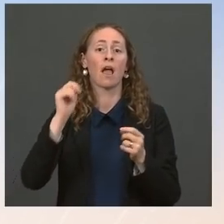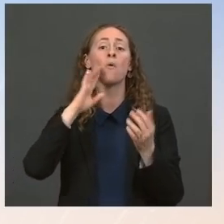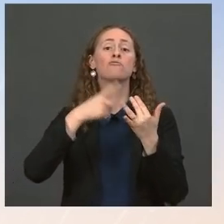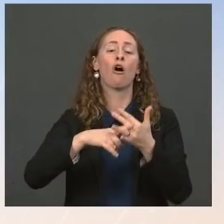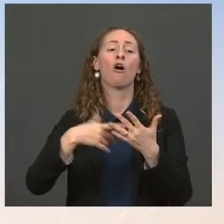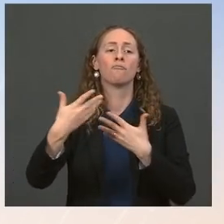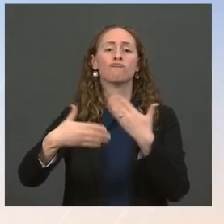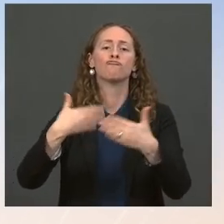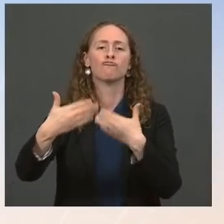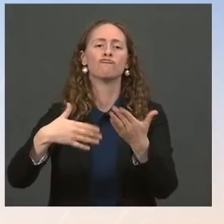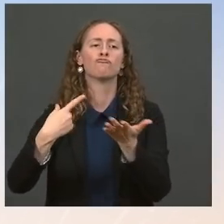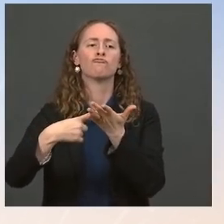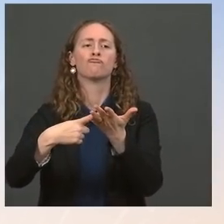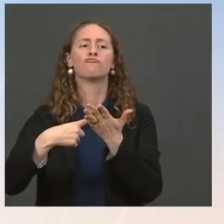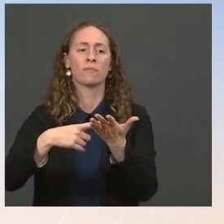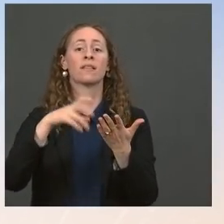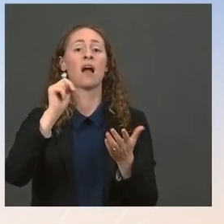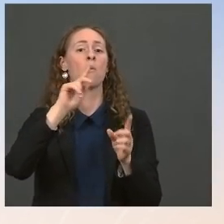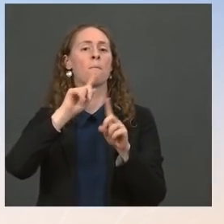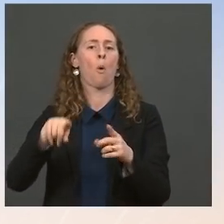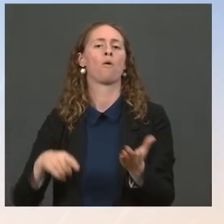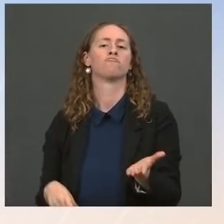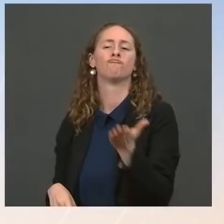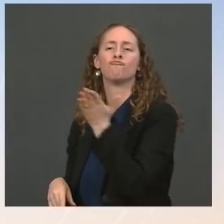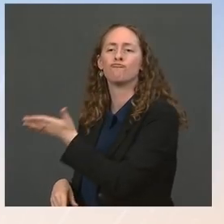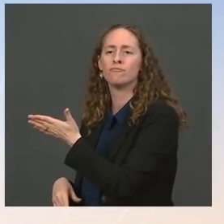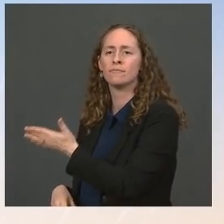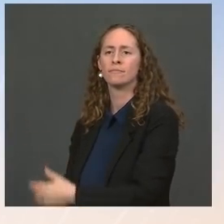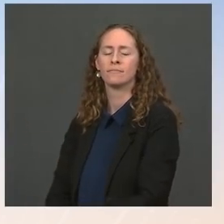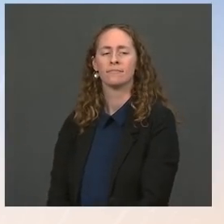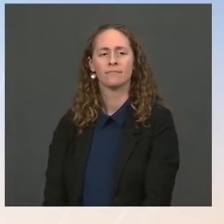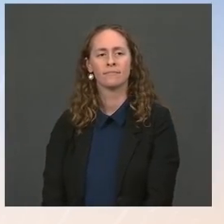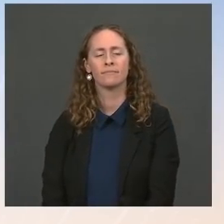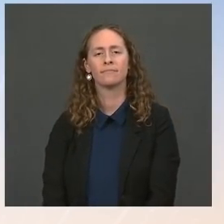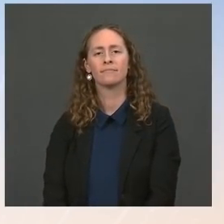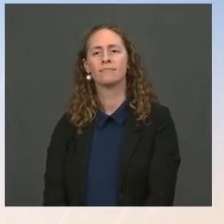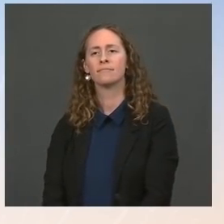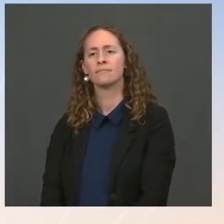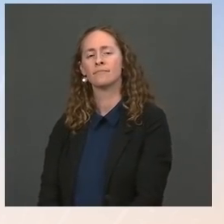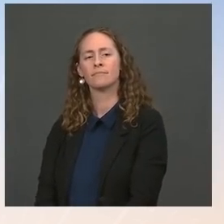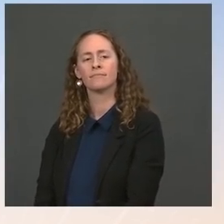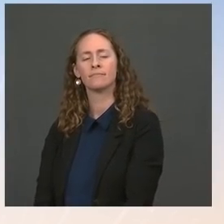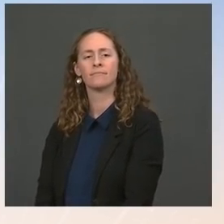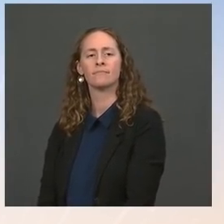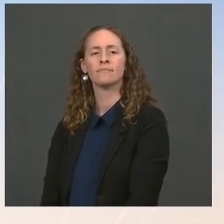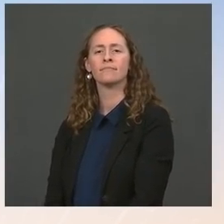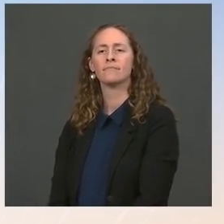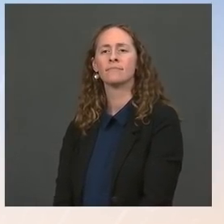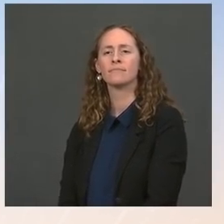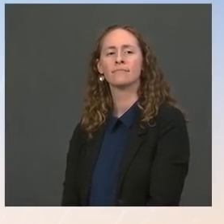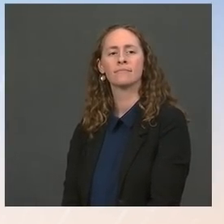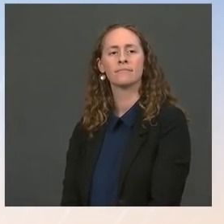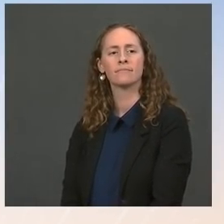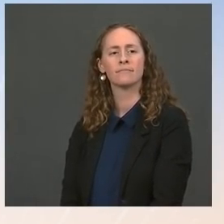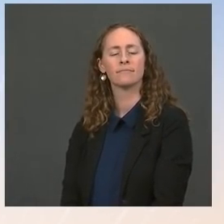Go ahead. The Press: Thank you so much. On these new land border crossing rules, what happens if fully vaccinated people present themselves